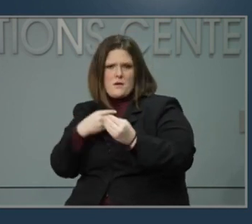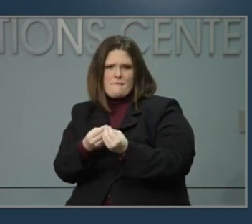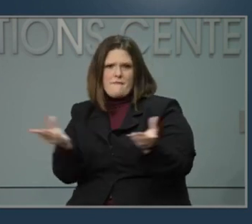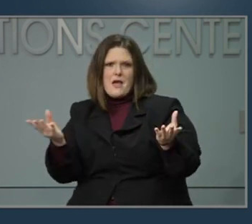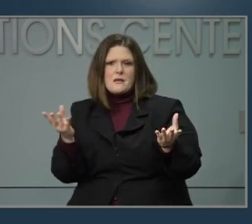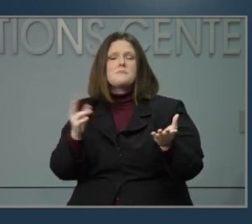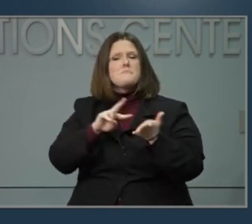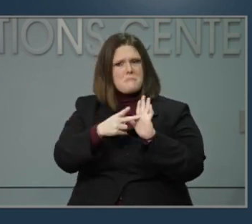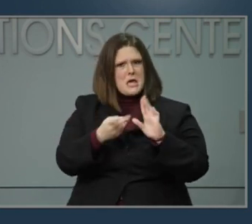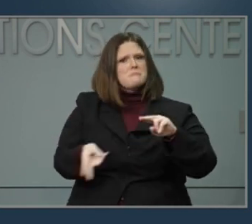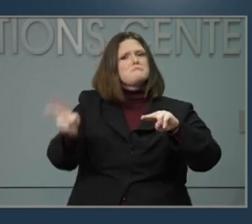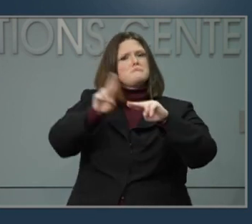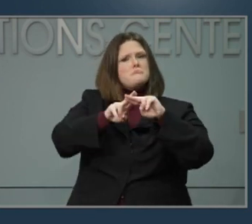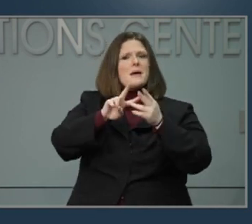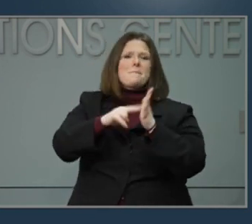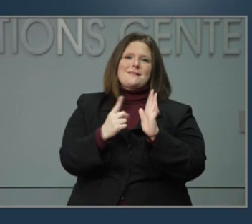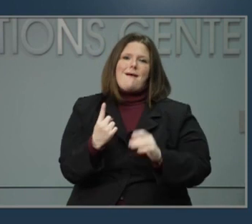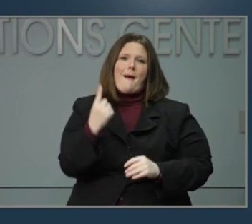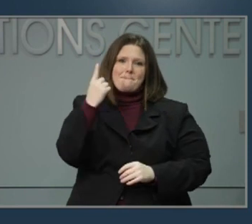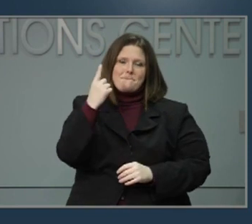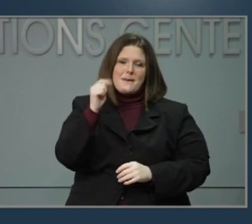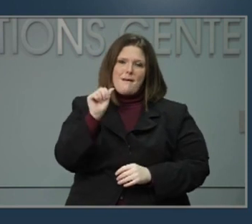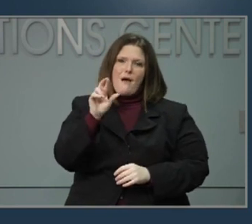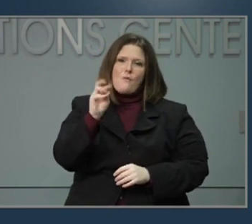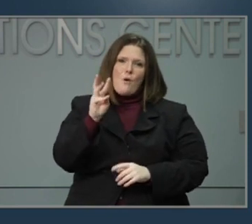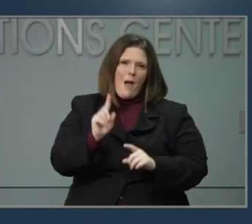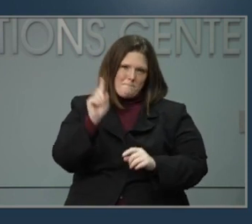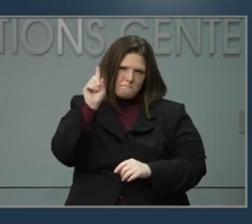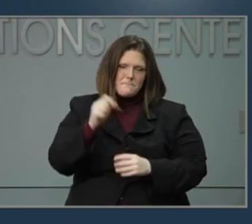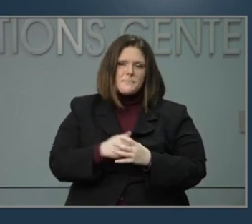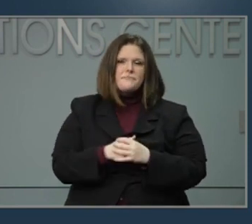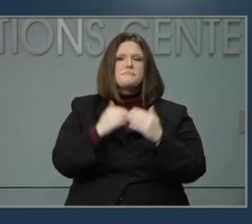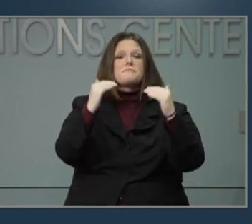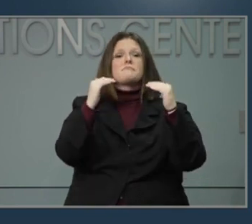AVAILABLE AHEAD OF THANKSGIVING. THIS GETS AN UPWARD ARROW.